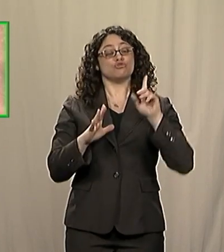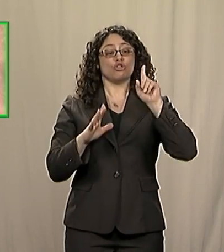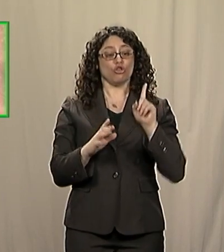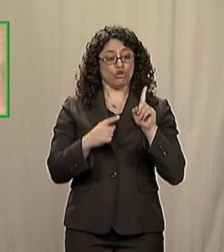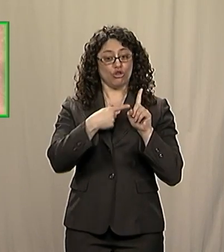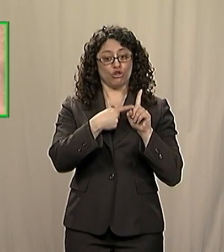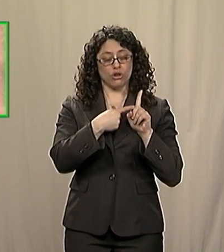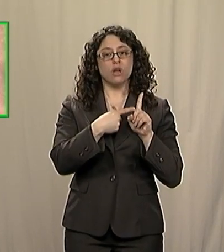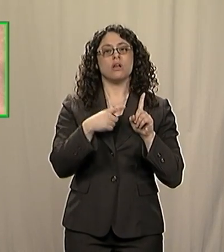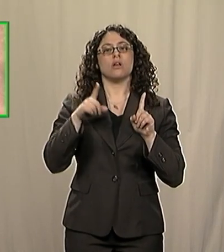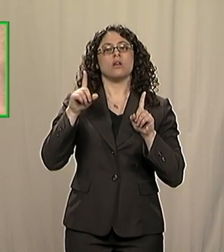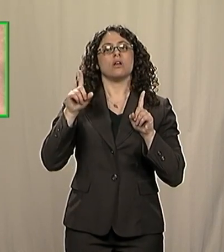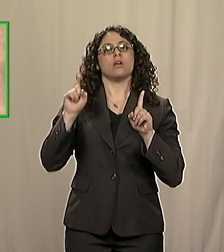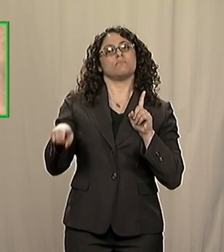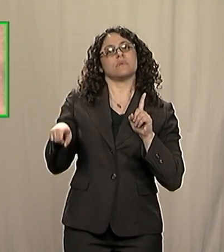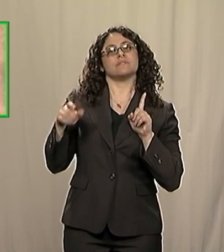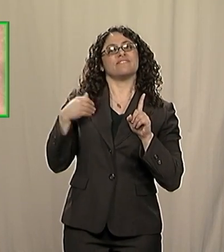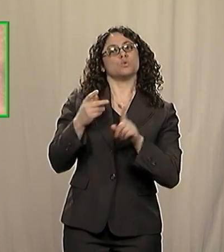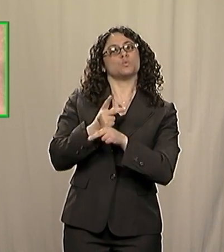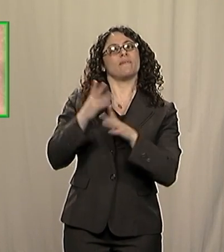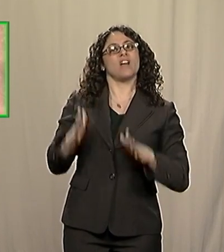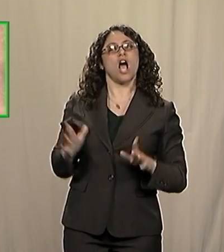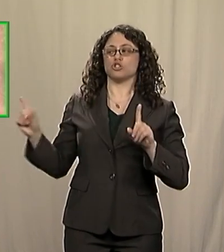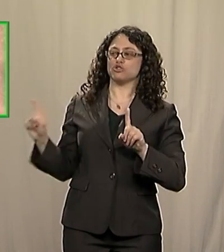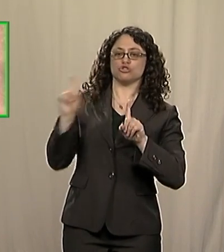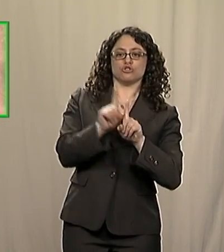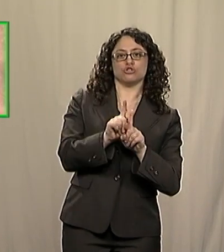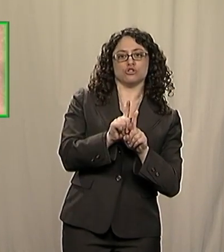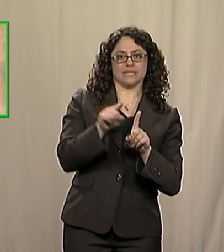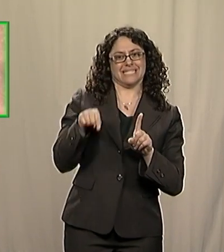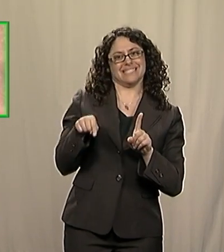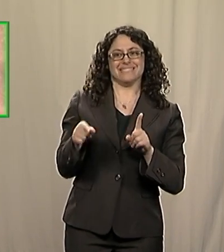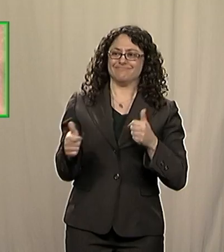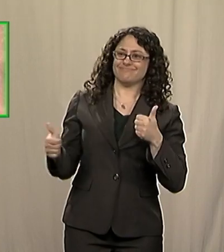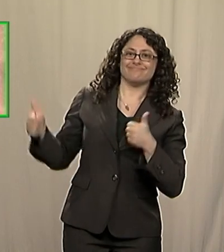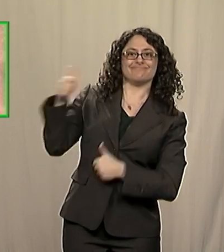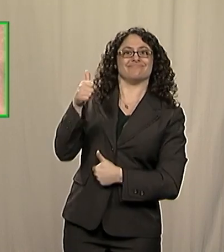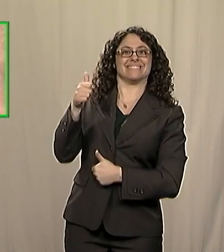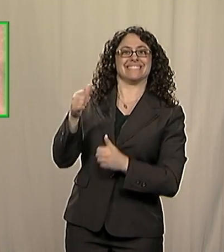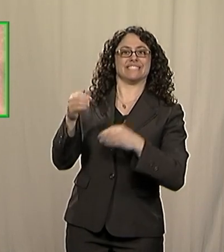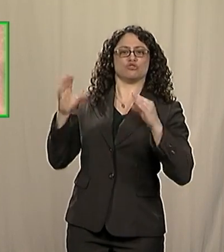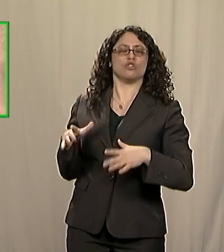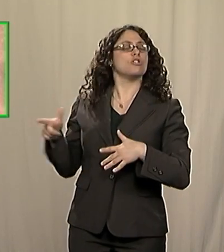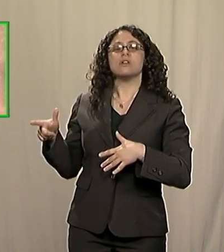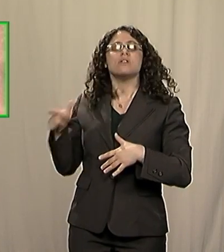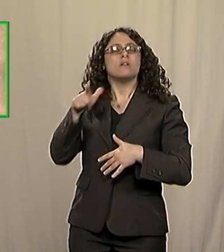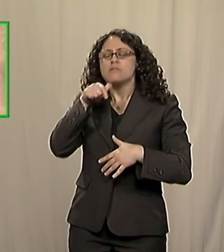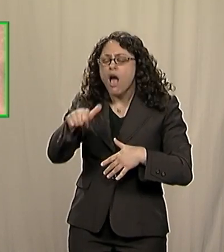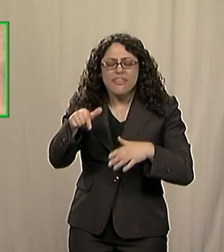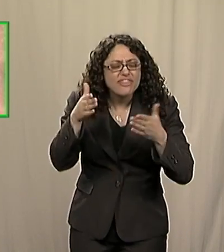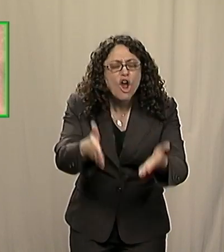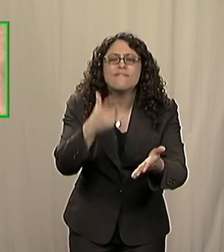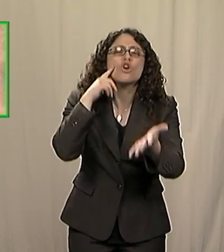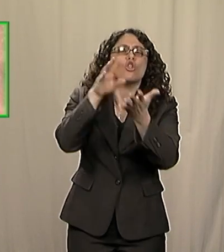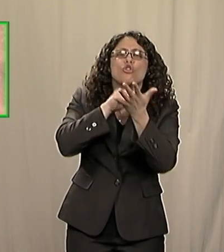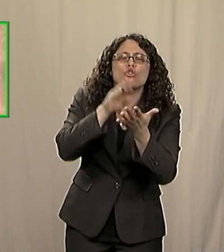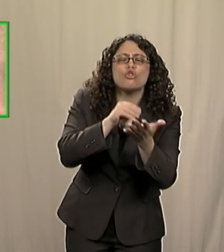by a senior teacher. The senior teacher is in the classroom not to learn, as the students are, but to observe the teacher